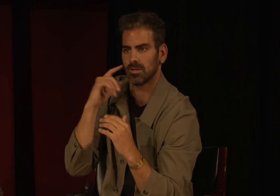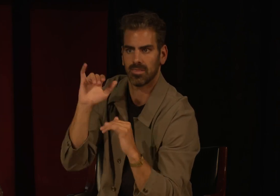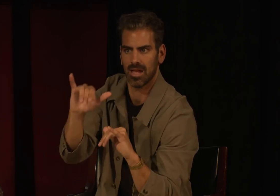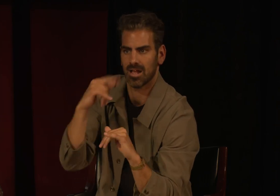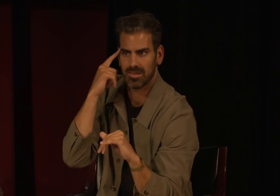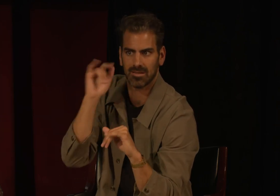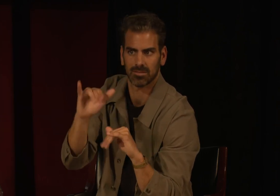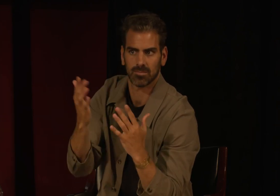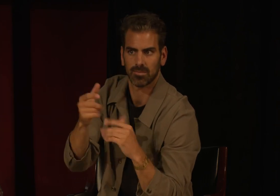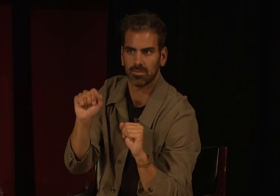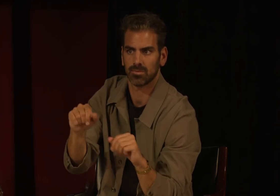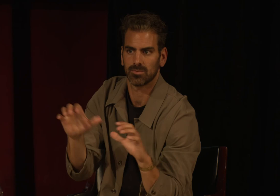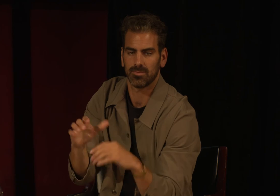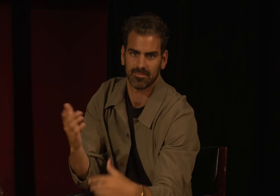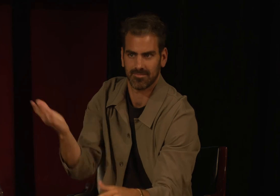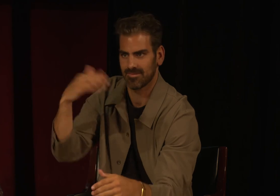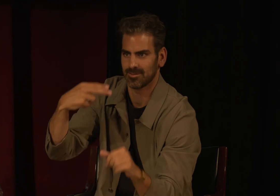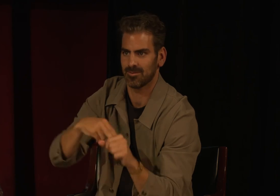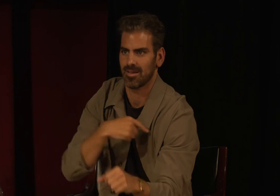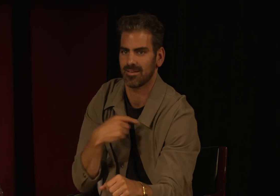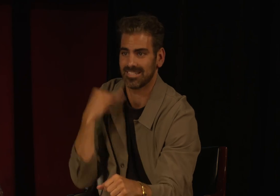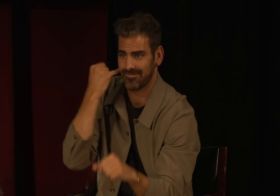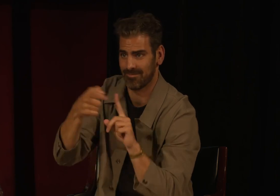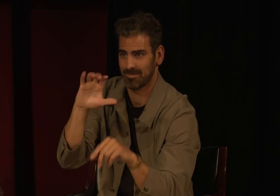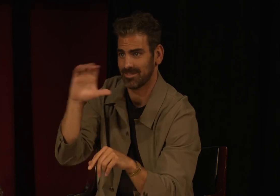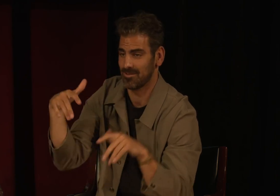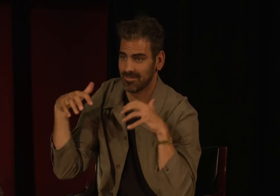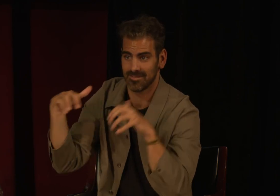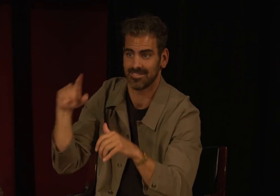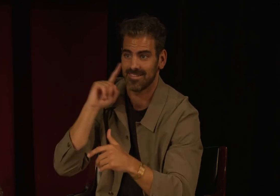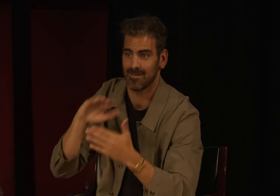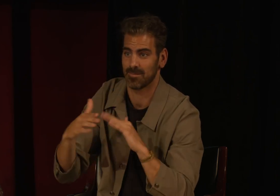us and a wider hearing audience. And I 100% think that's what you can do. Right?